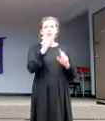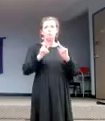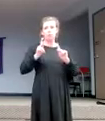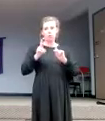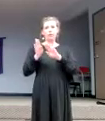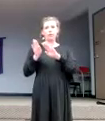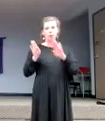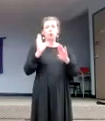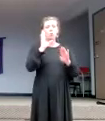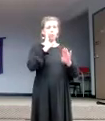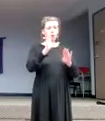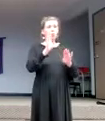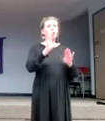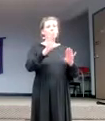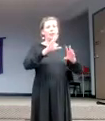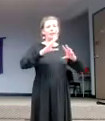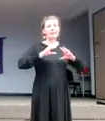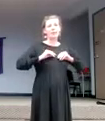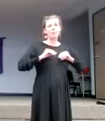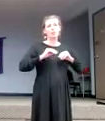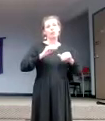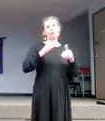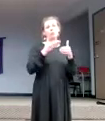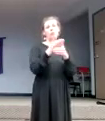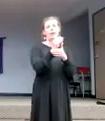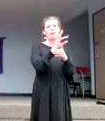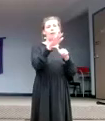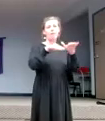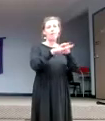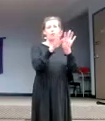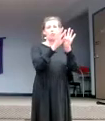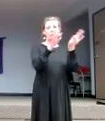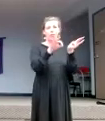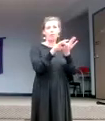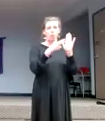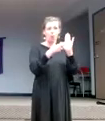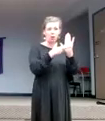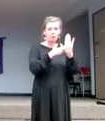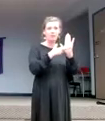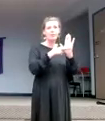going to be taking your signed right of entry forms along with a copy of your photo ID. So